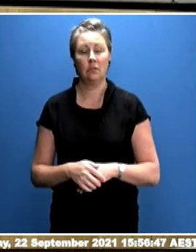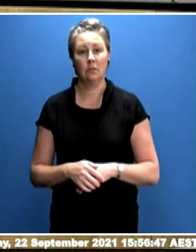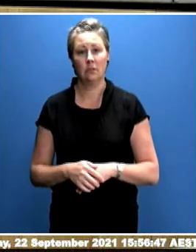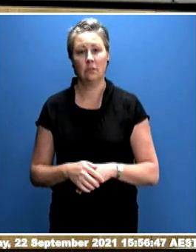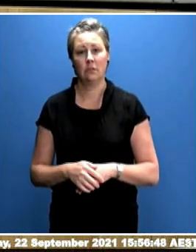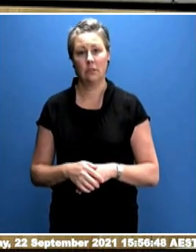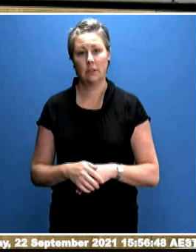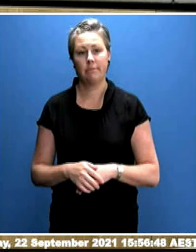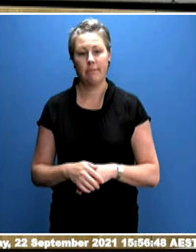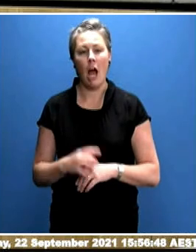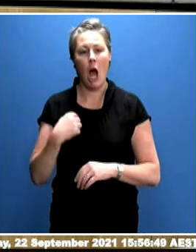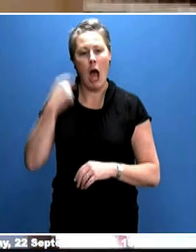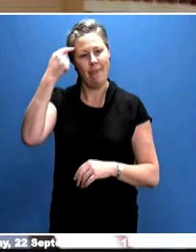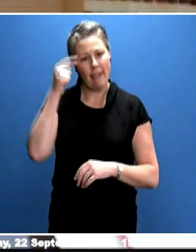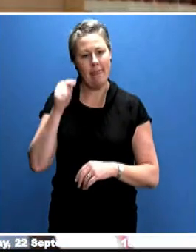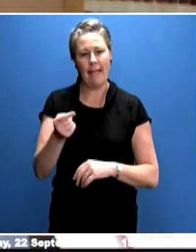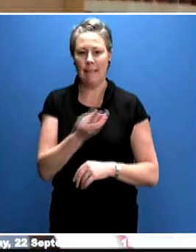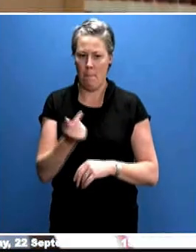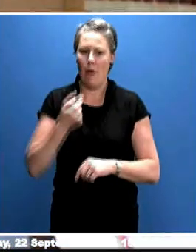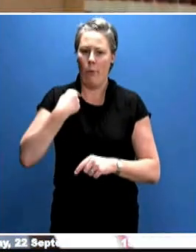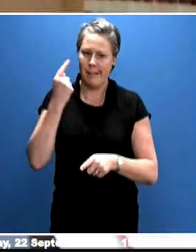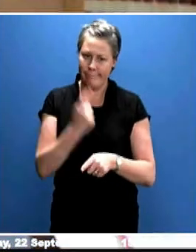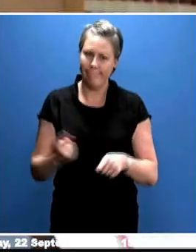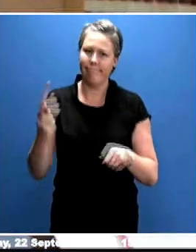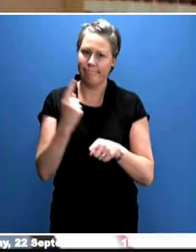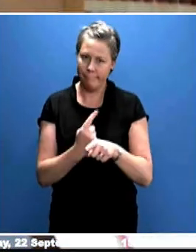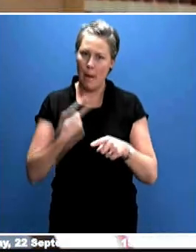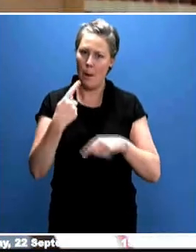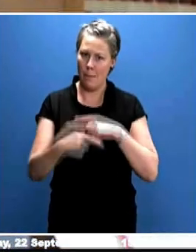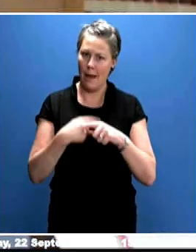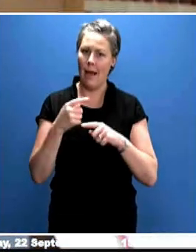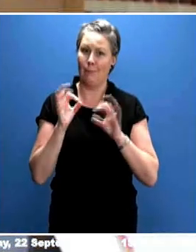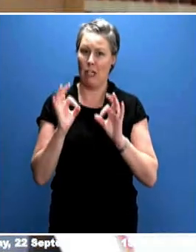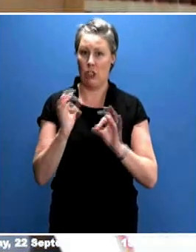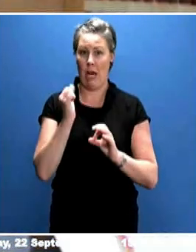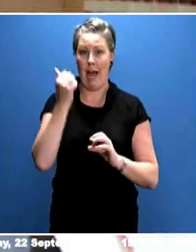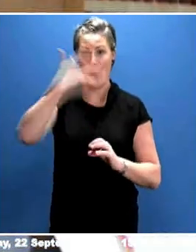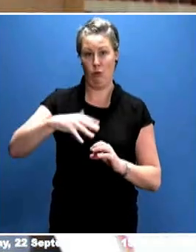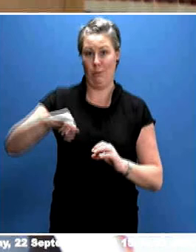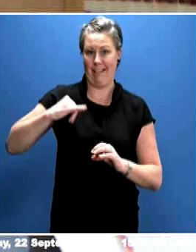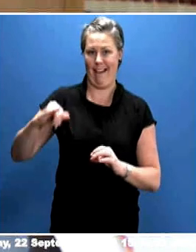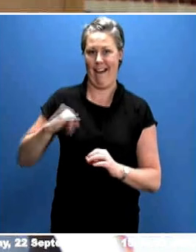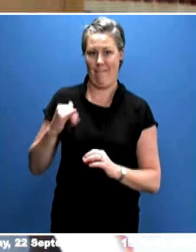I think it's an ongoing dialogue, particularly for our Aboriginal people that we have working there and seeking that